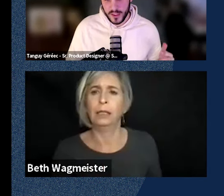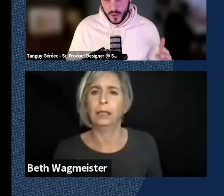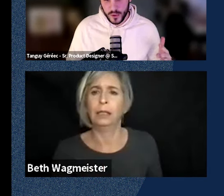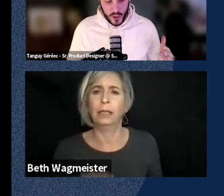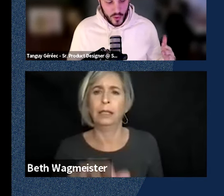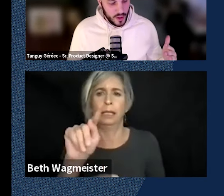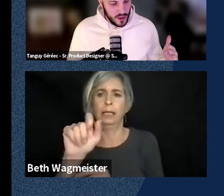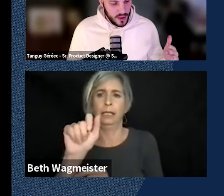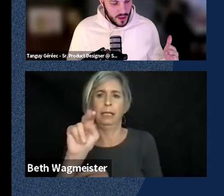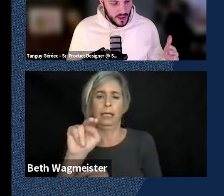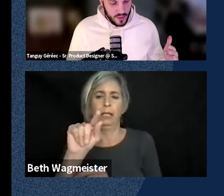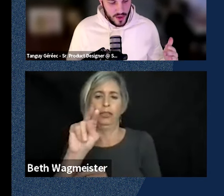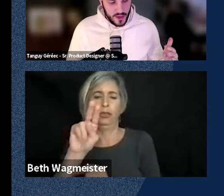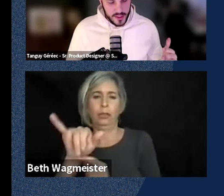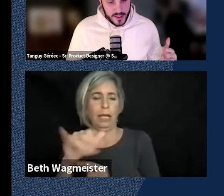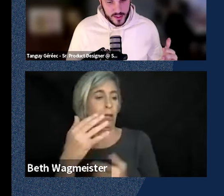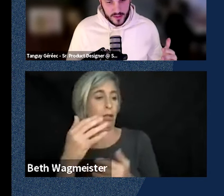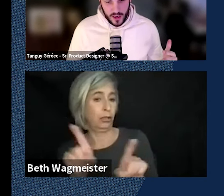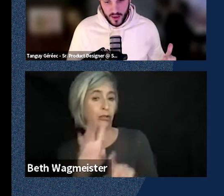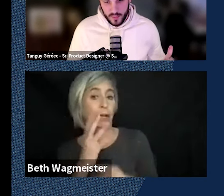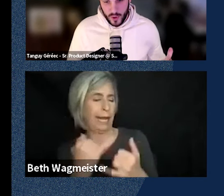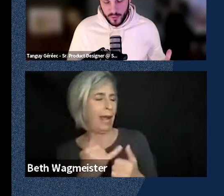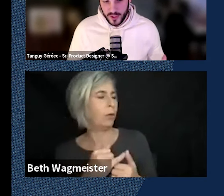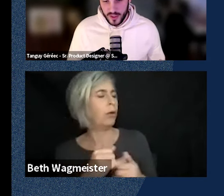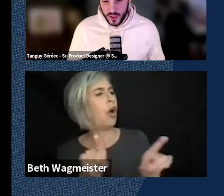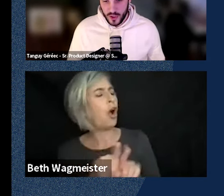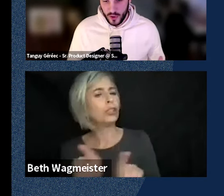It's also there is this representation on